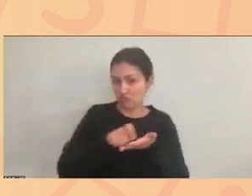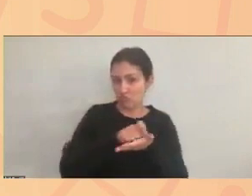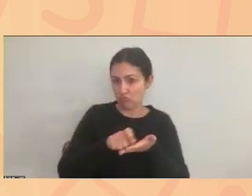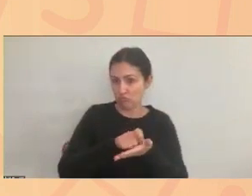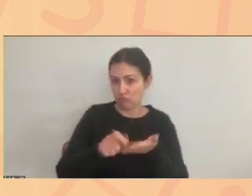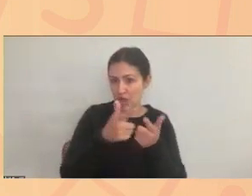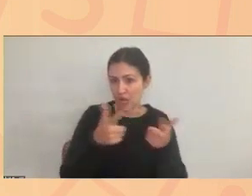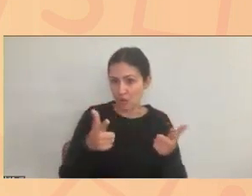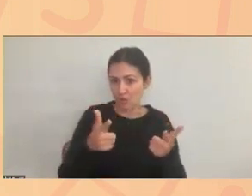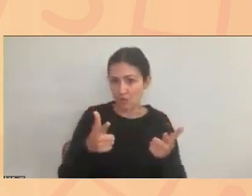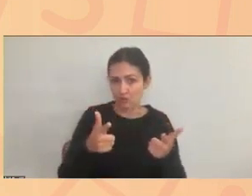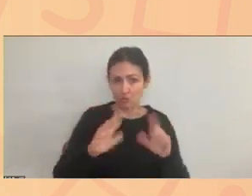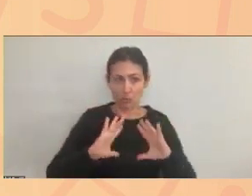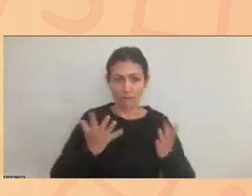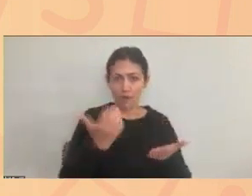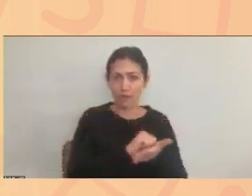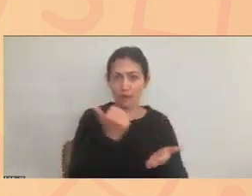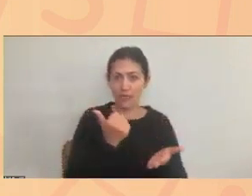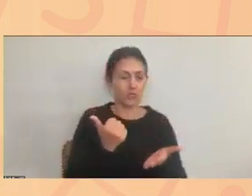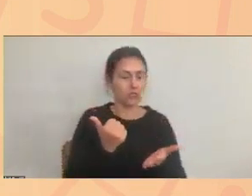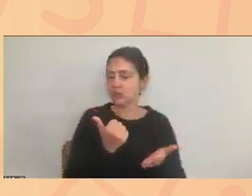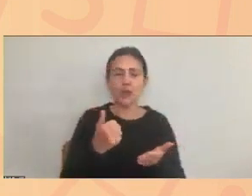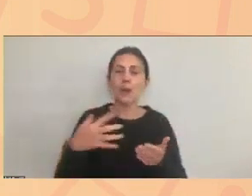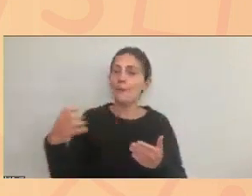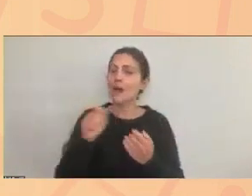We have to go back to our teacher and (UNKNOWN)